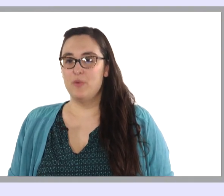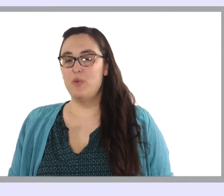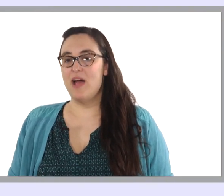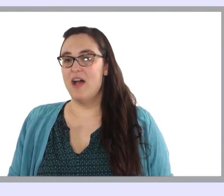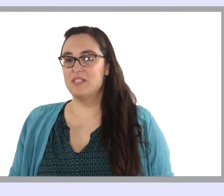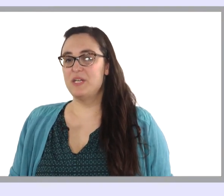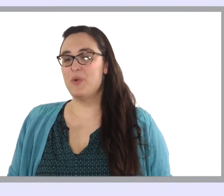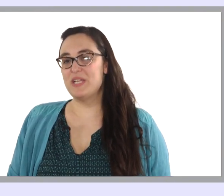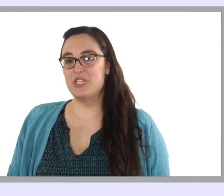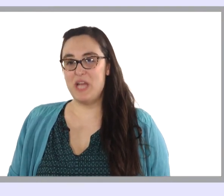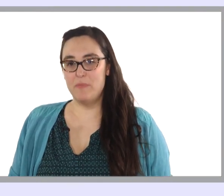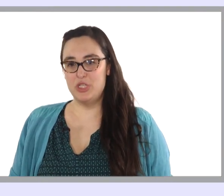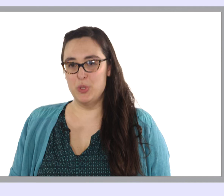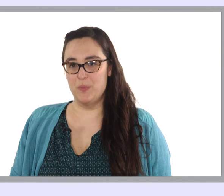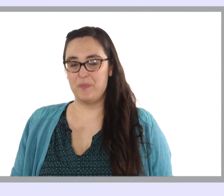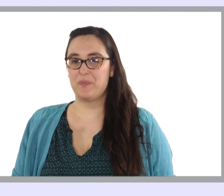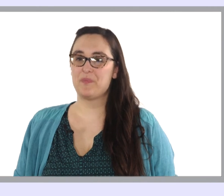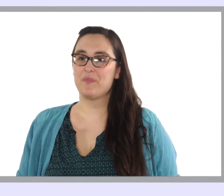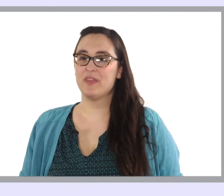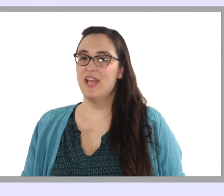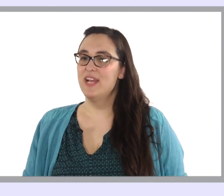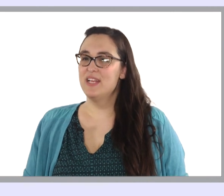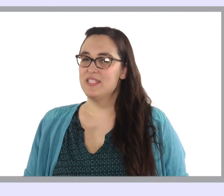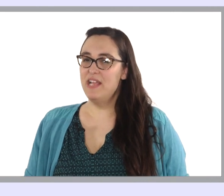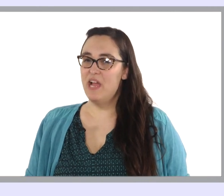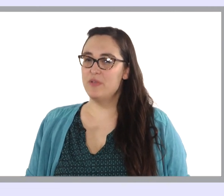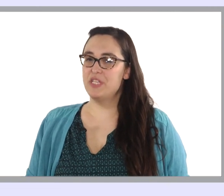we will answer question number 2. READ SLIDE